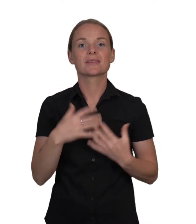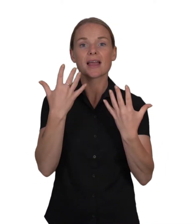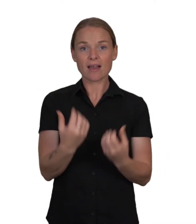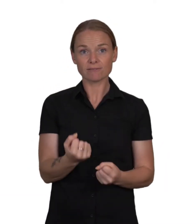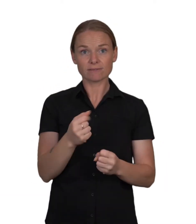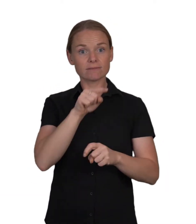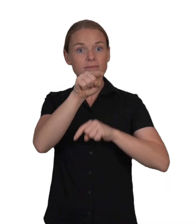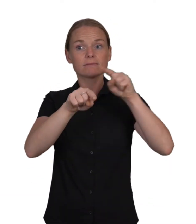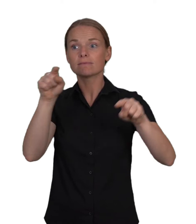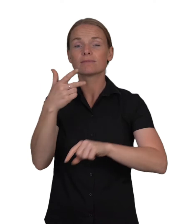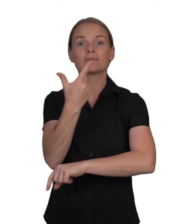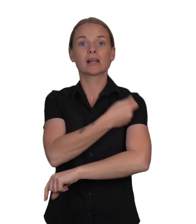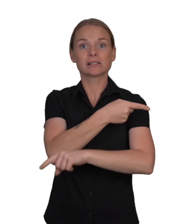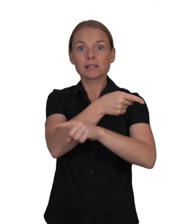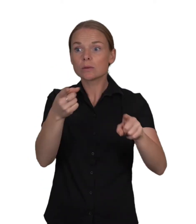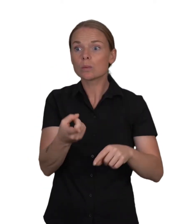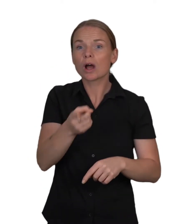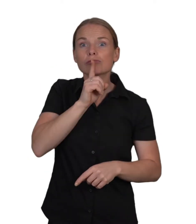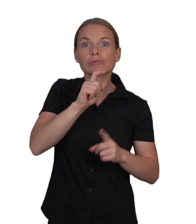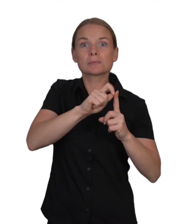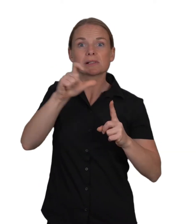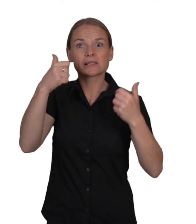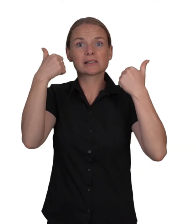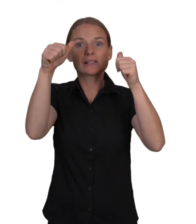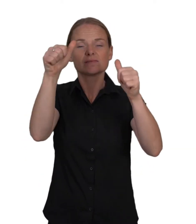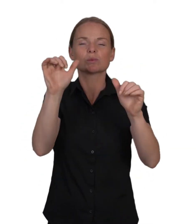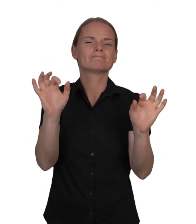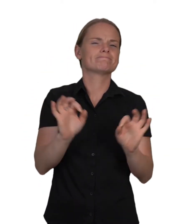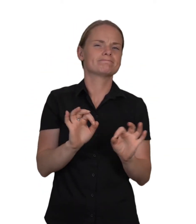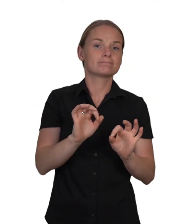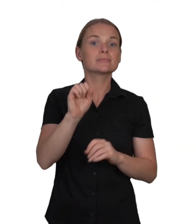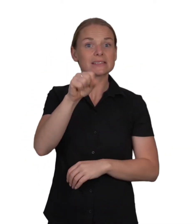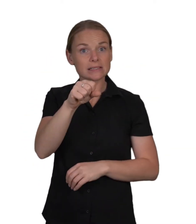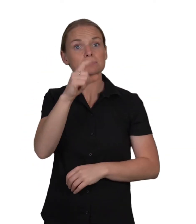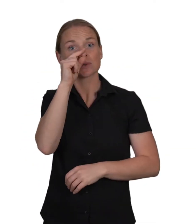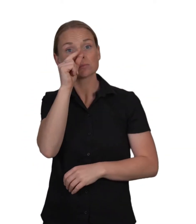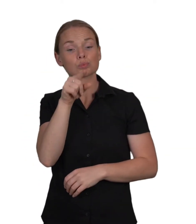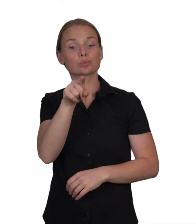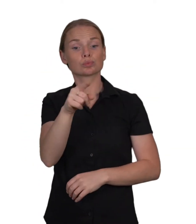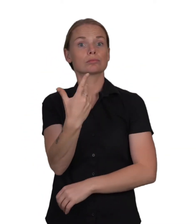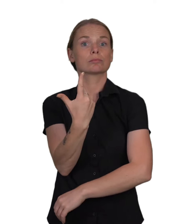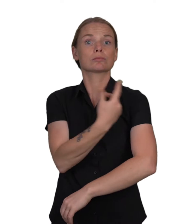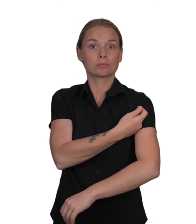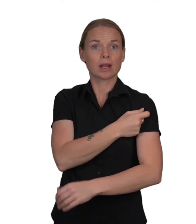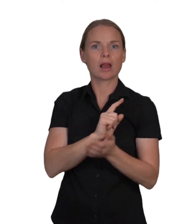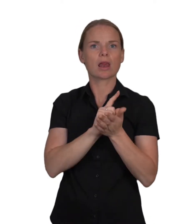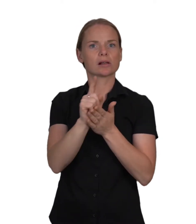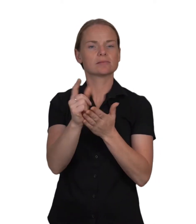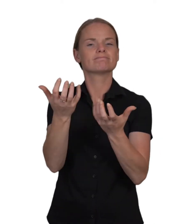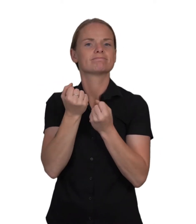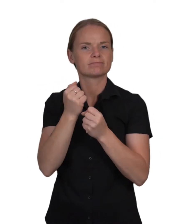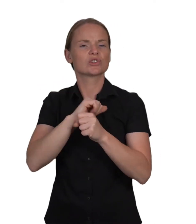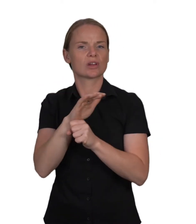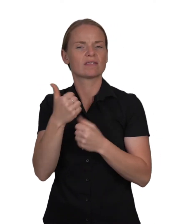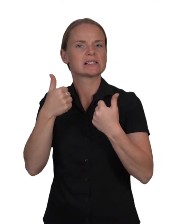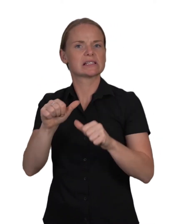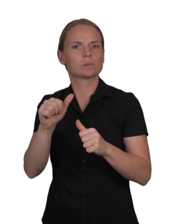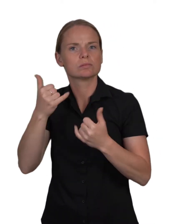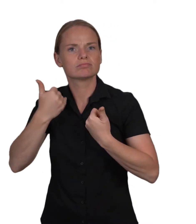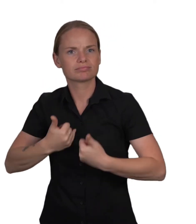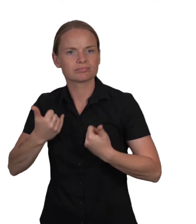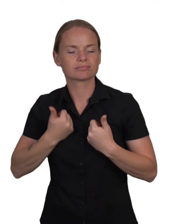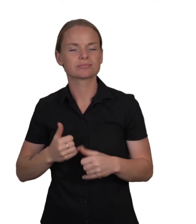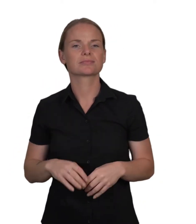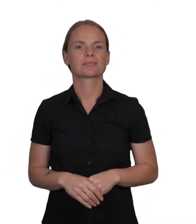No vaccine is 100% effective, so it is possible that you can still get infected and sick from COVID-19 after vaccination.